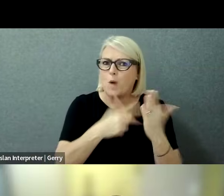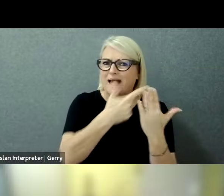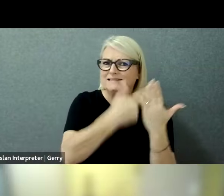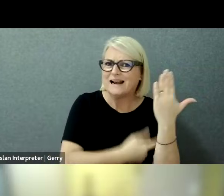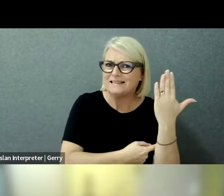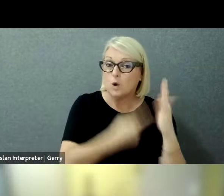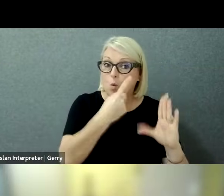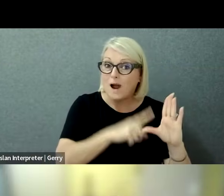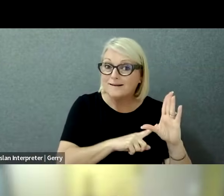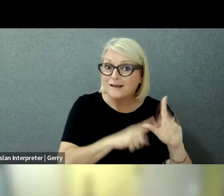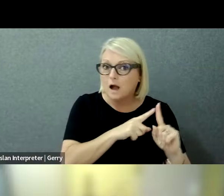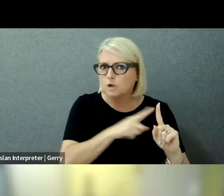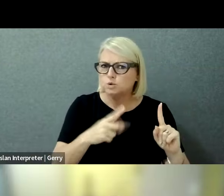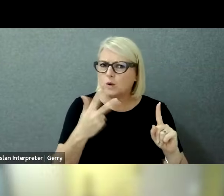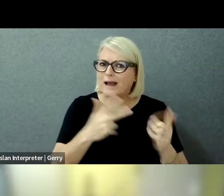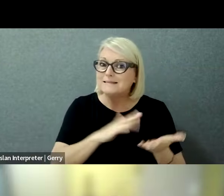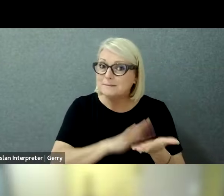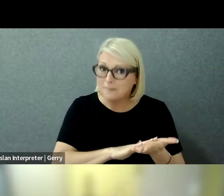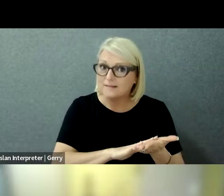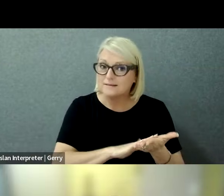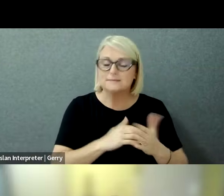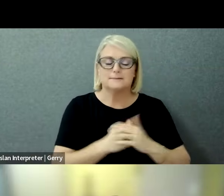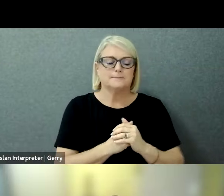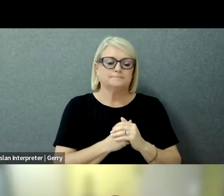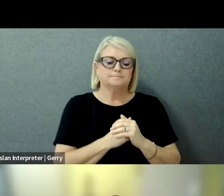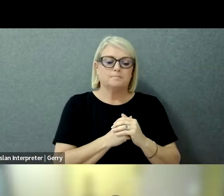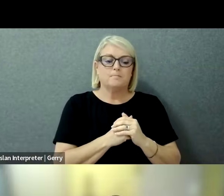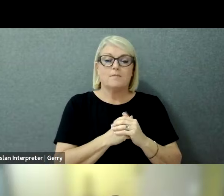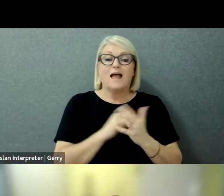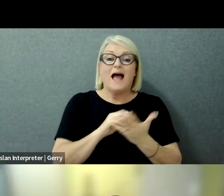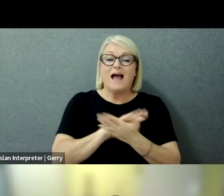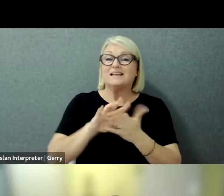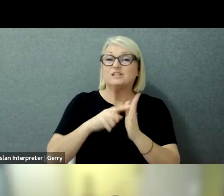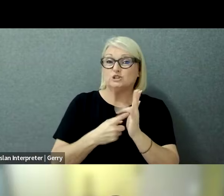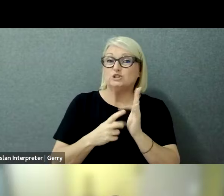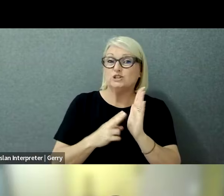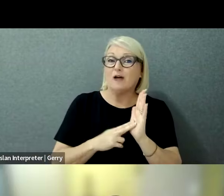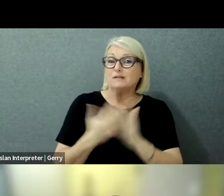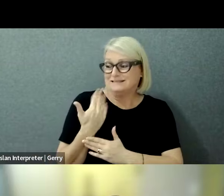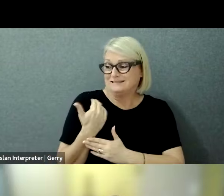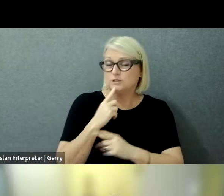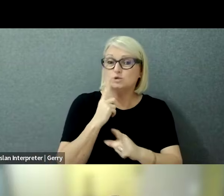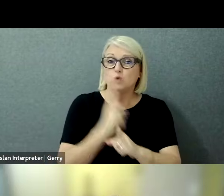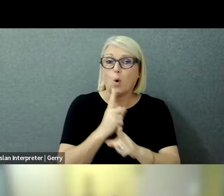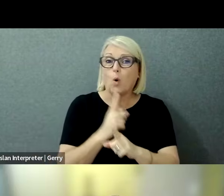that were available to them. And as Sharon has really eloquently spoken about, this is